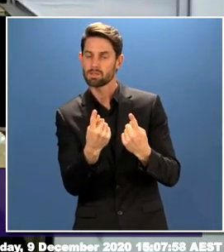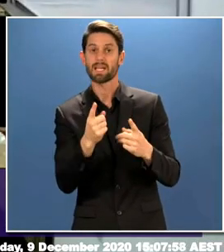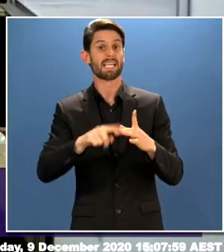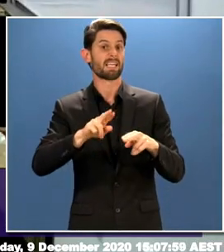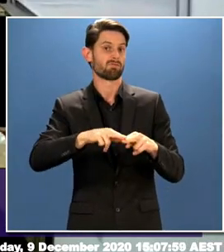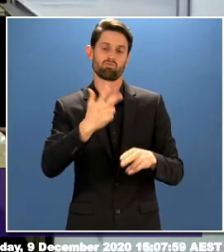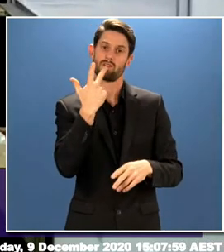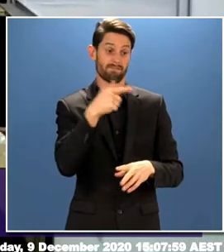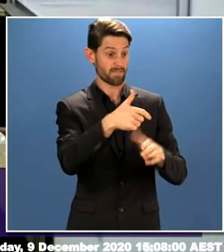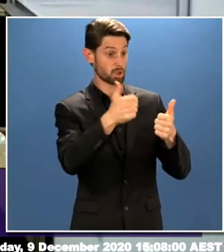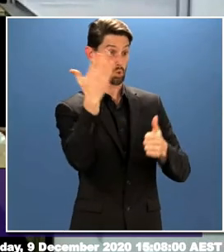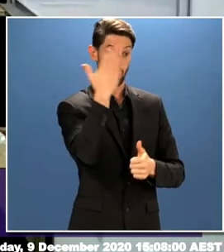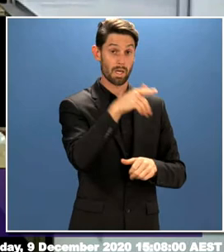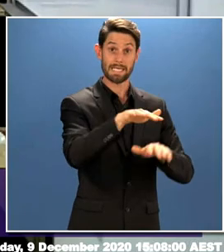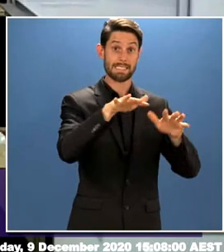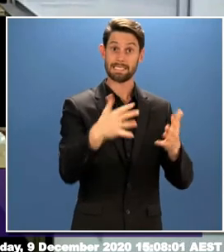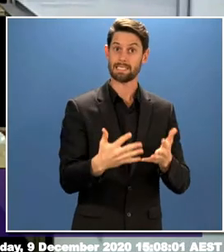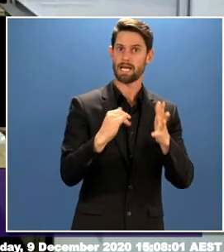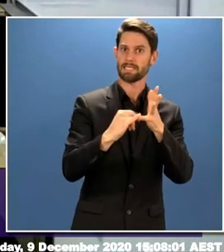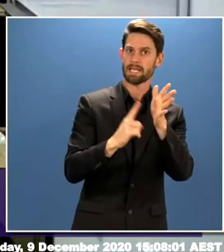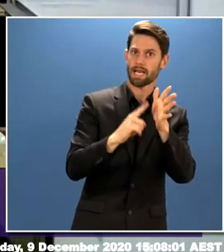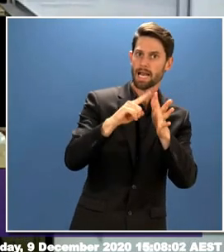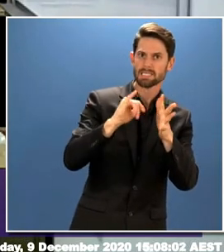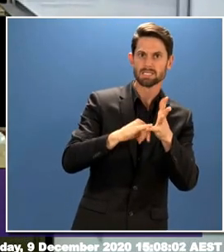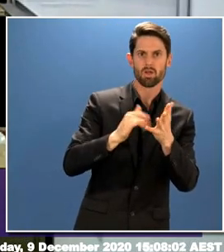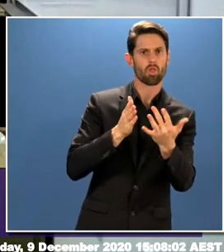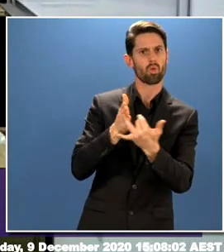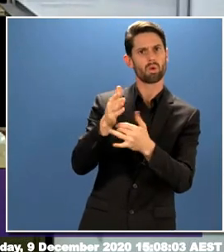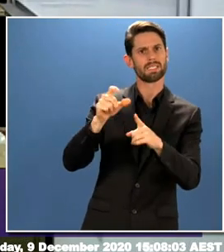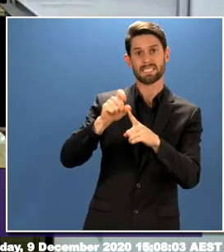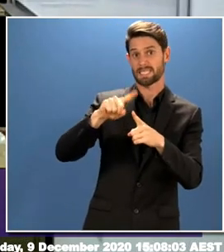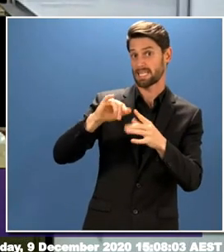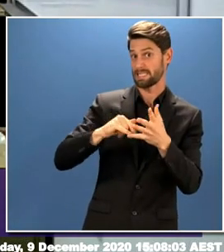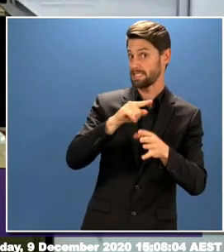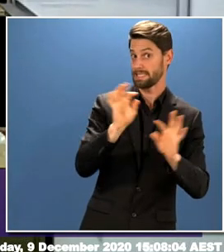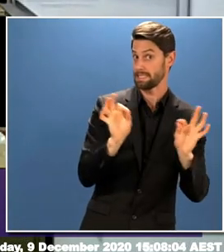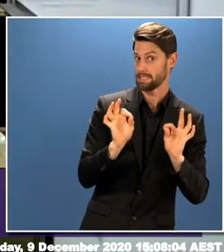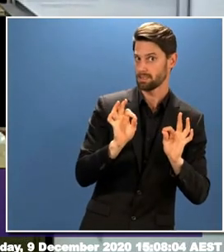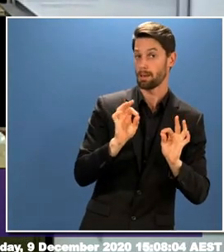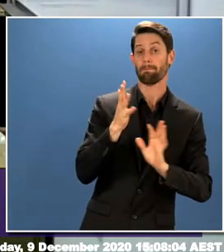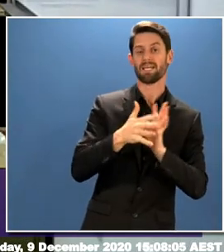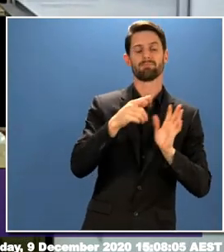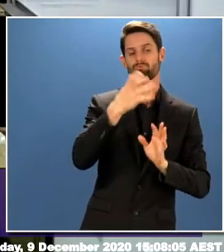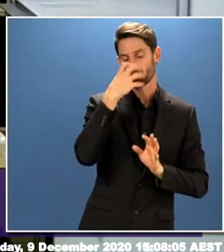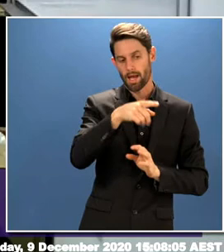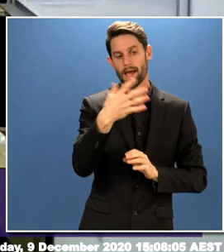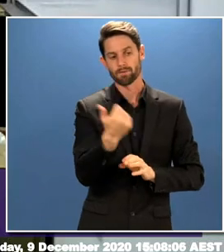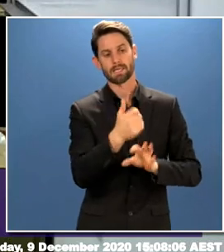in an early school leaver program sort of DES, what you will be doing is you will have to go through an assessment process which, you know,